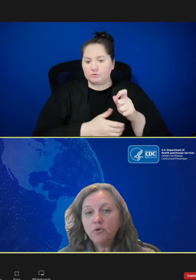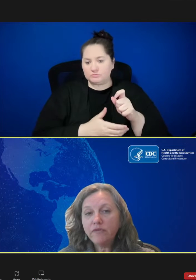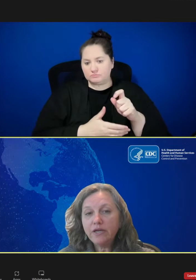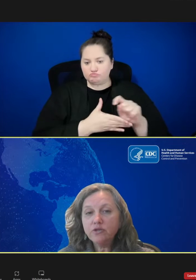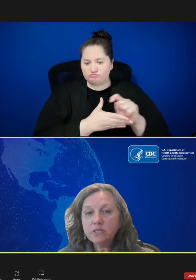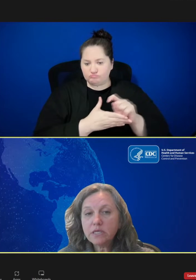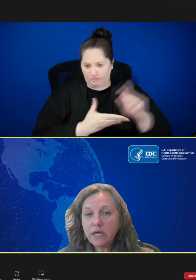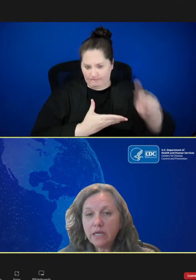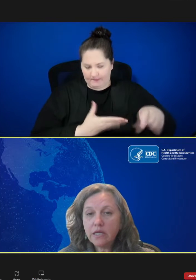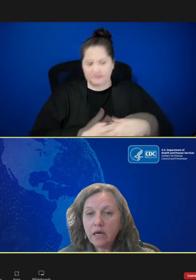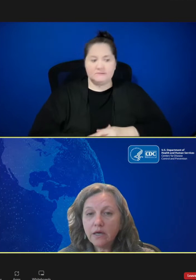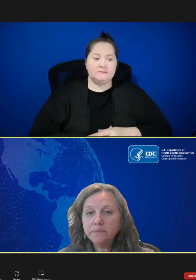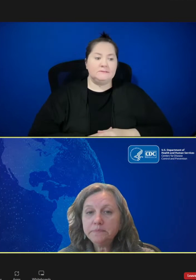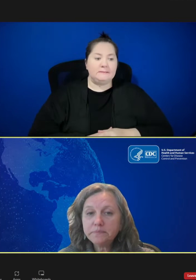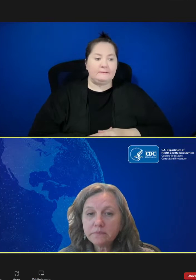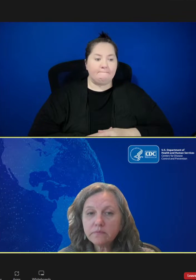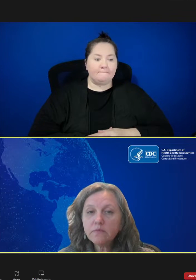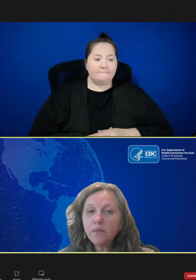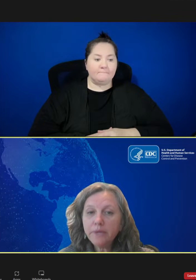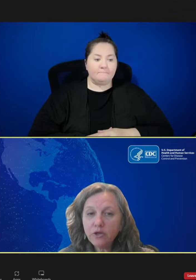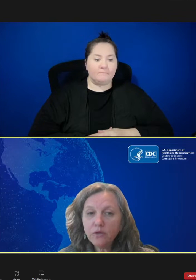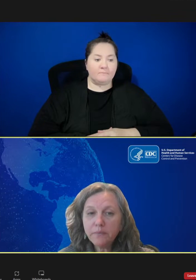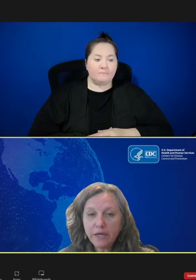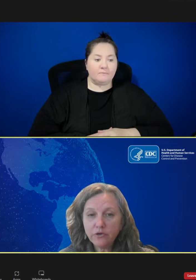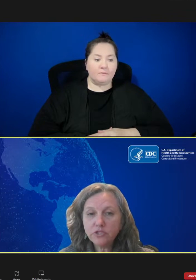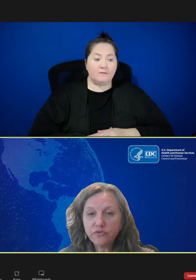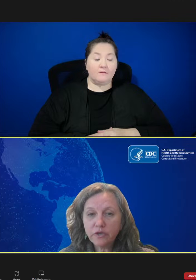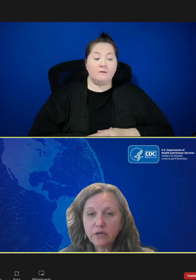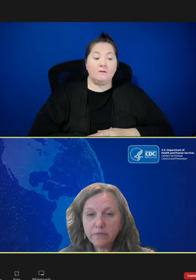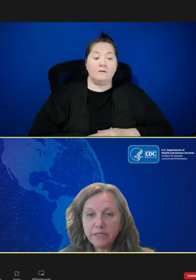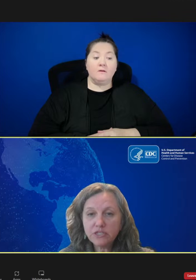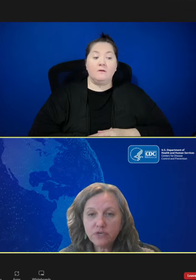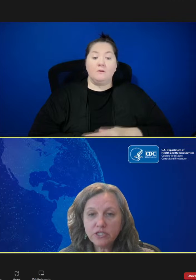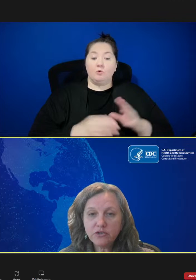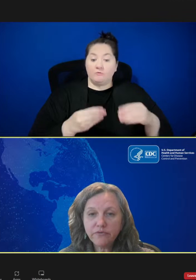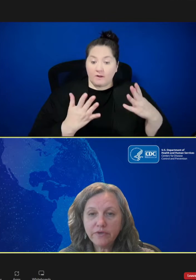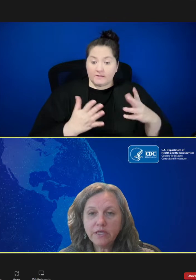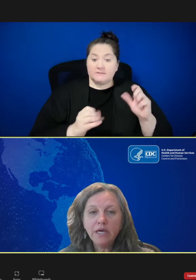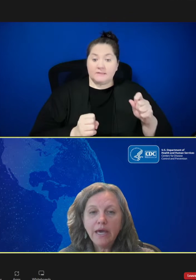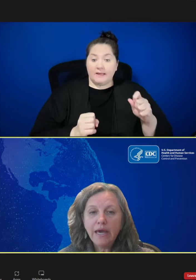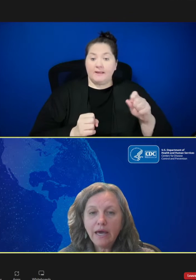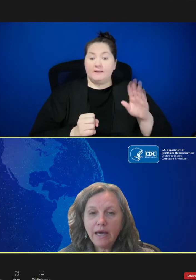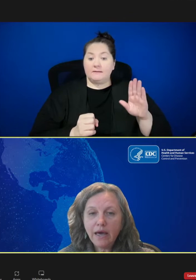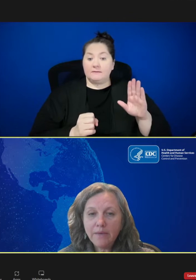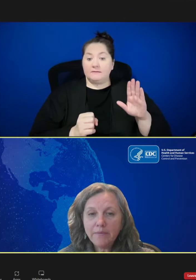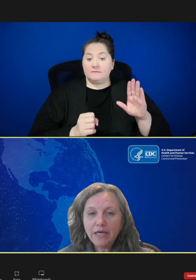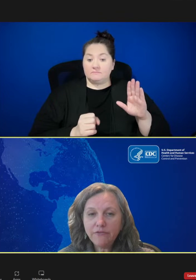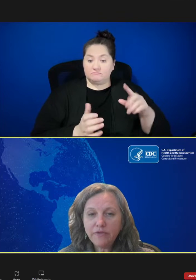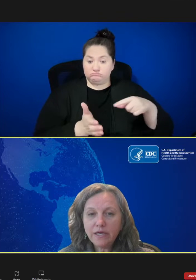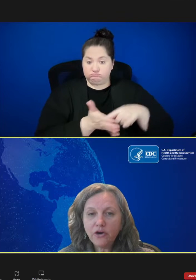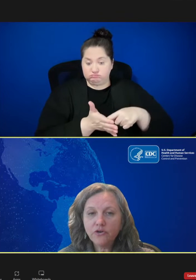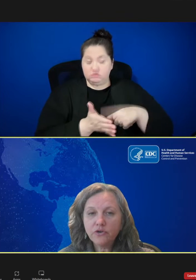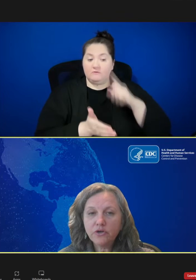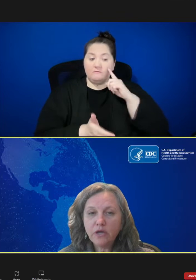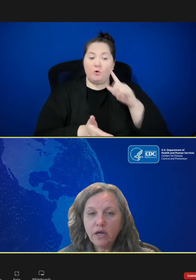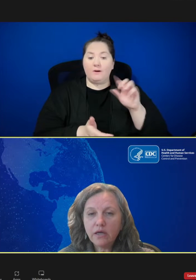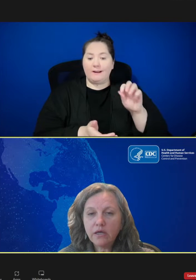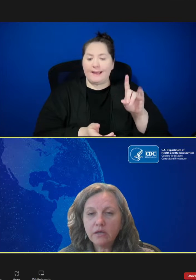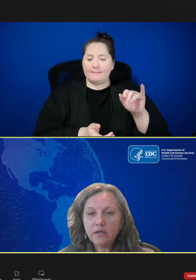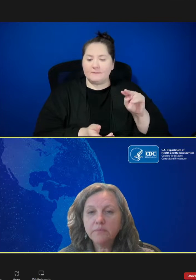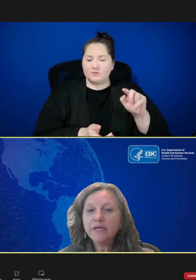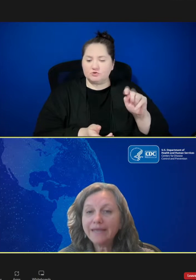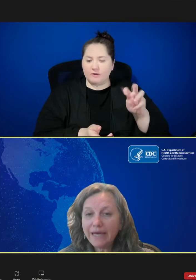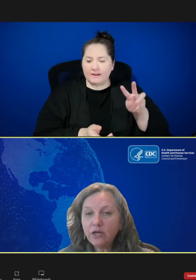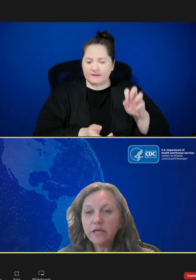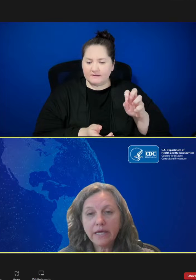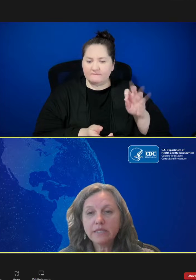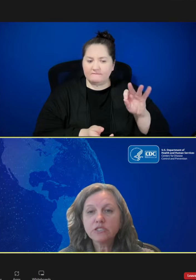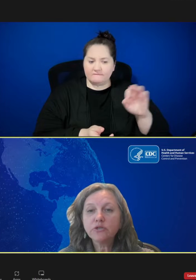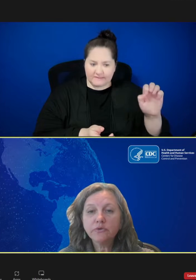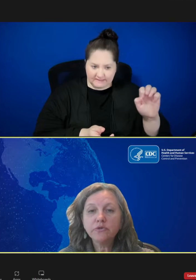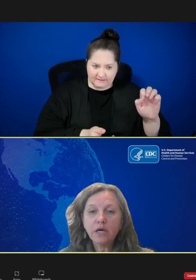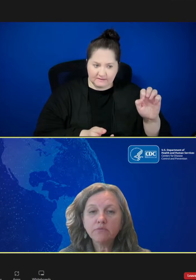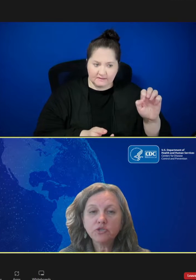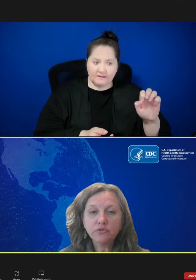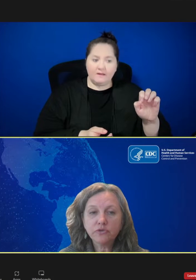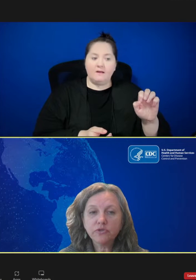Providers can bill parents for an administration fee if they are -- but cannot exclude children